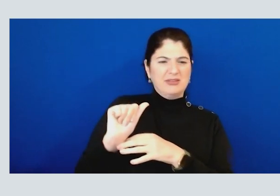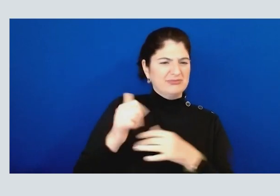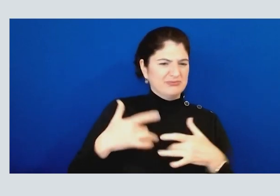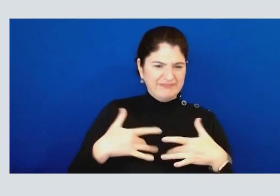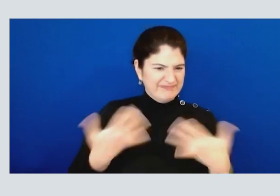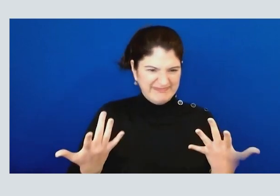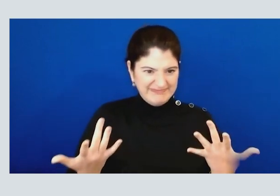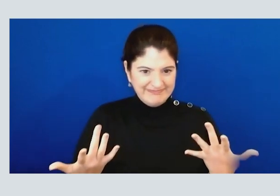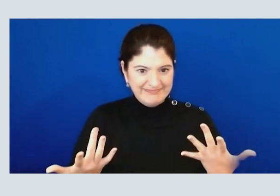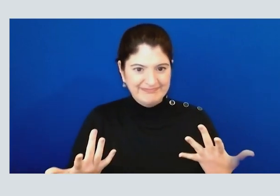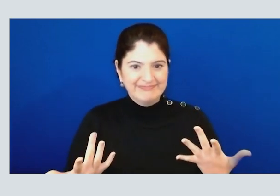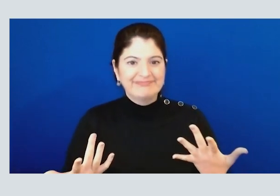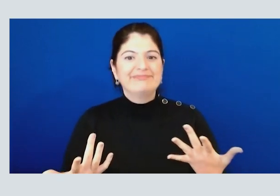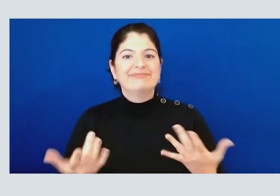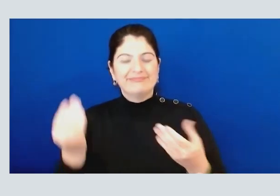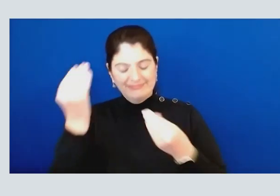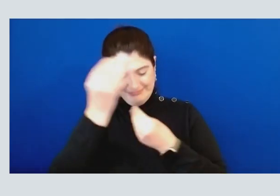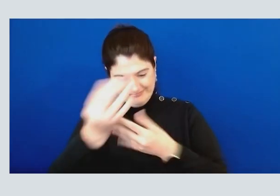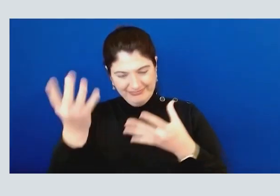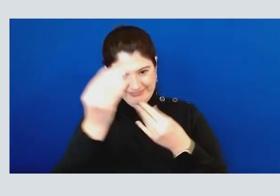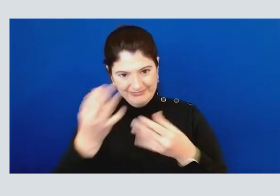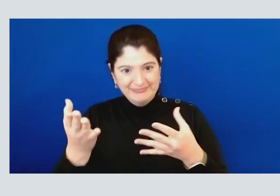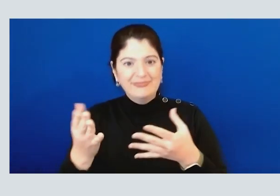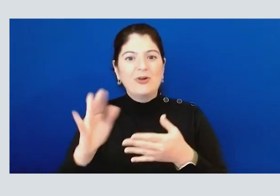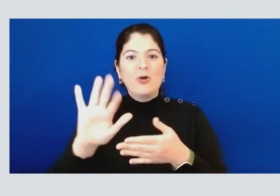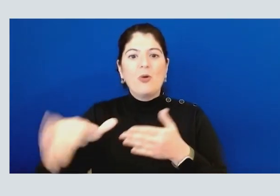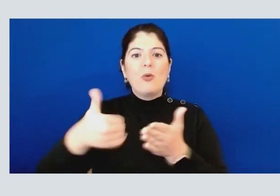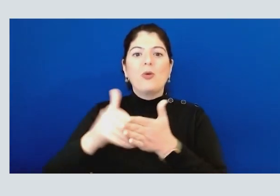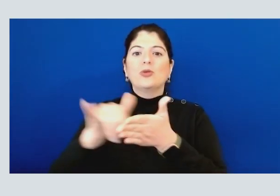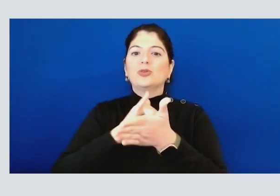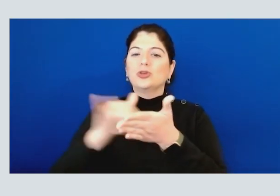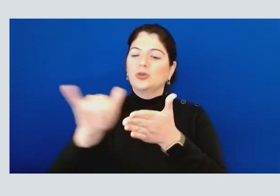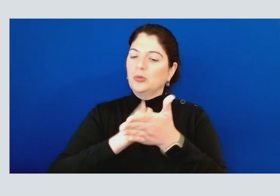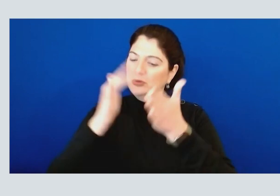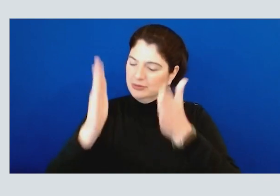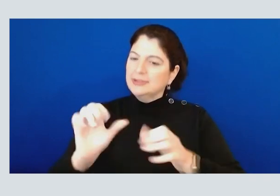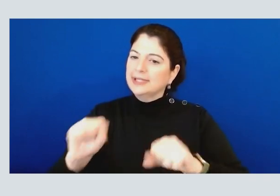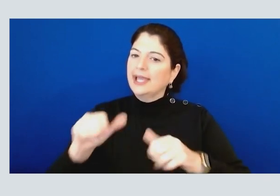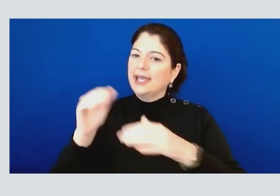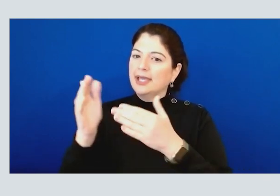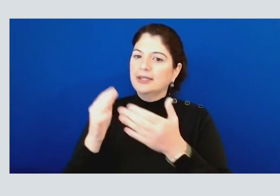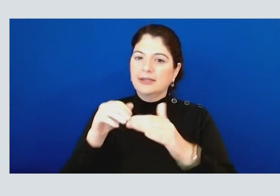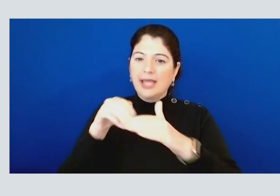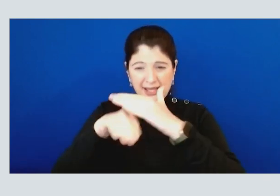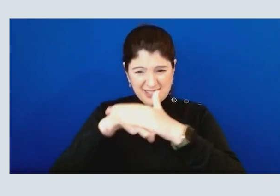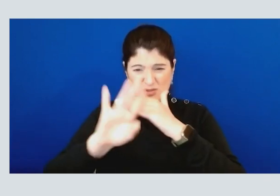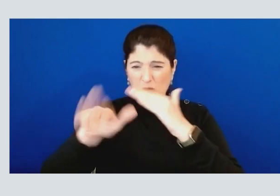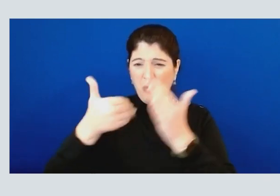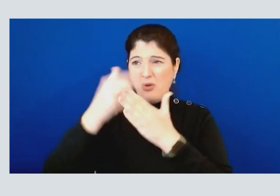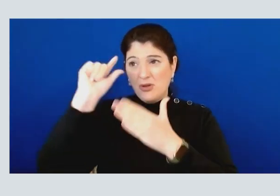To ensure all New Yorkers can access government services and benefits no matter how well we communicate in English,